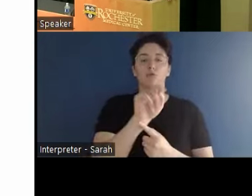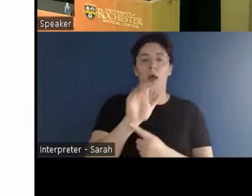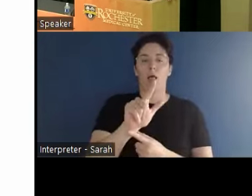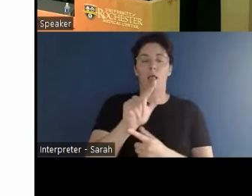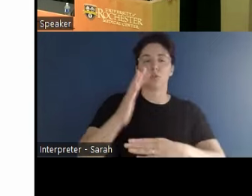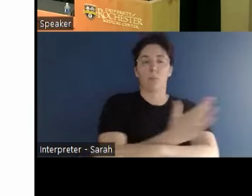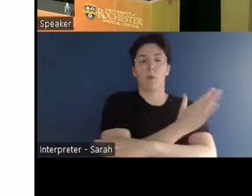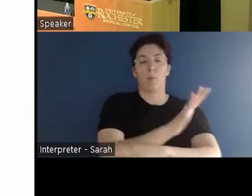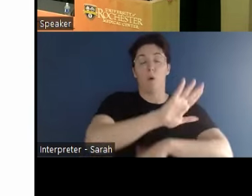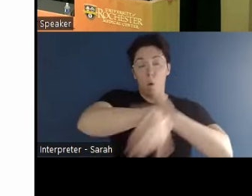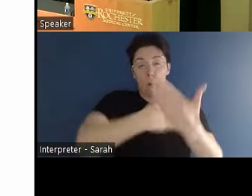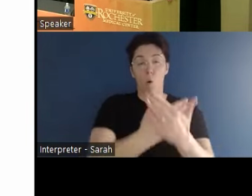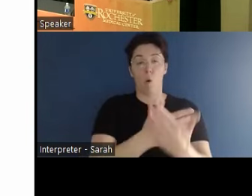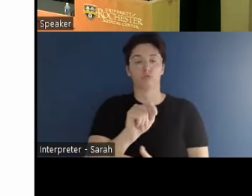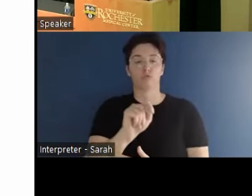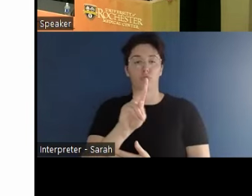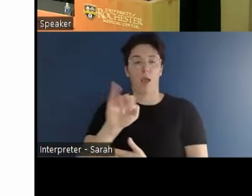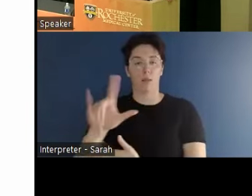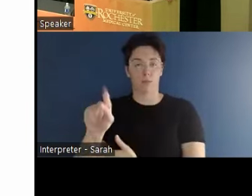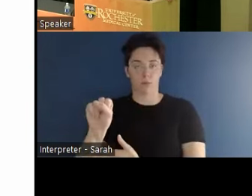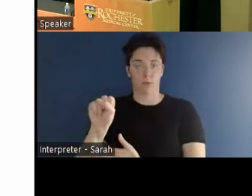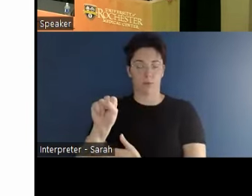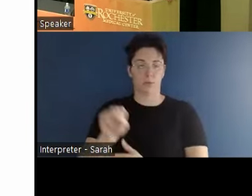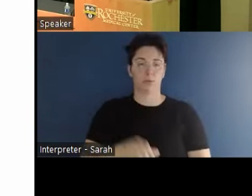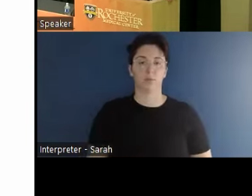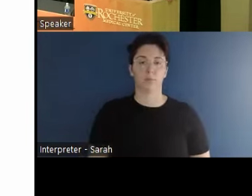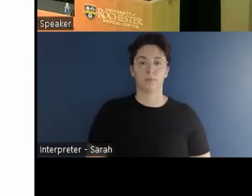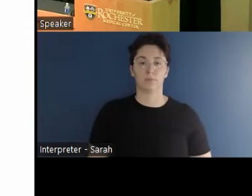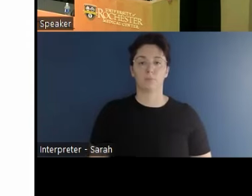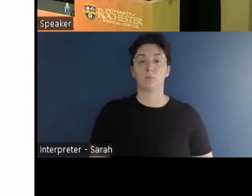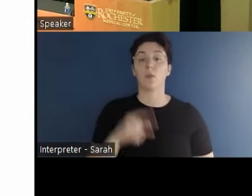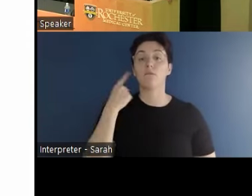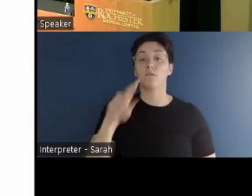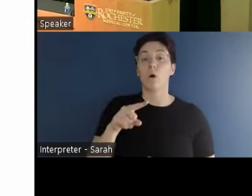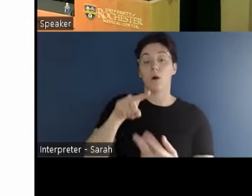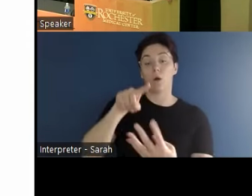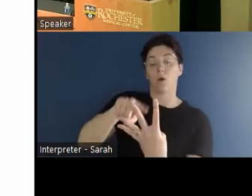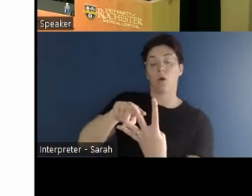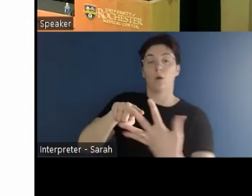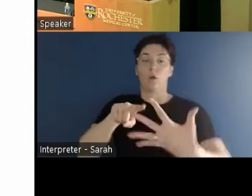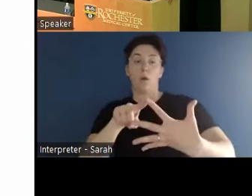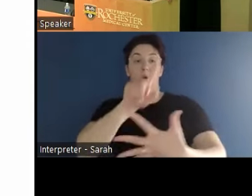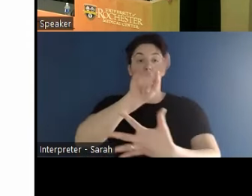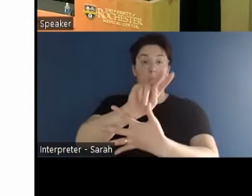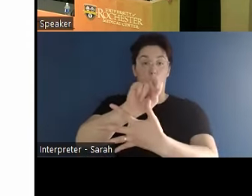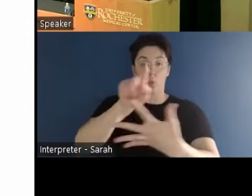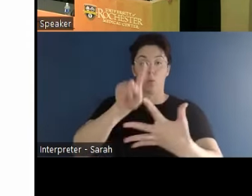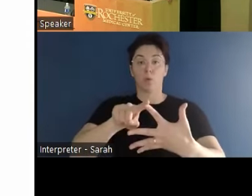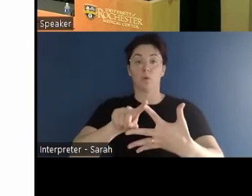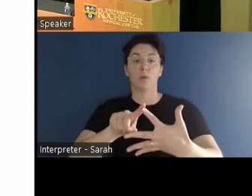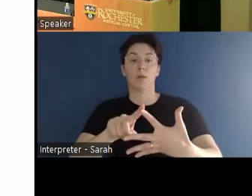trials for tone winter grain and feather and for those first few trials for tone winter grain and